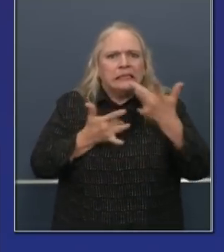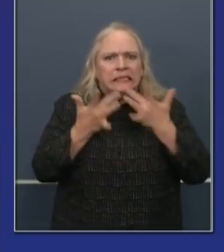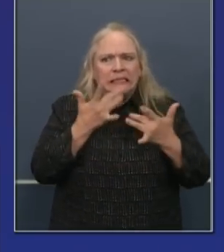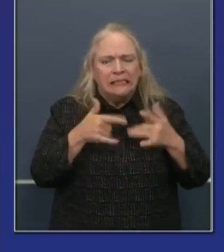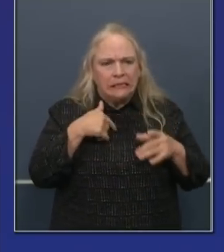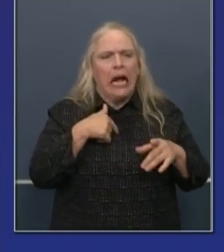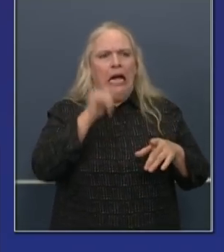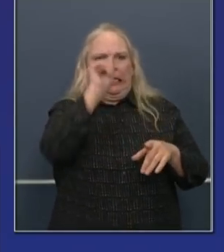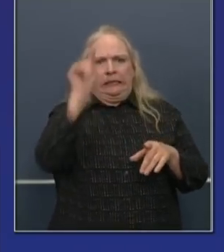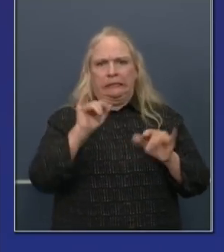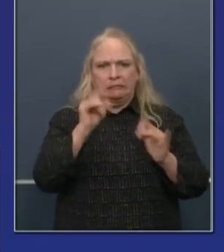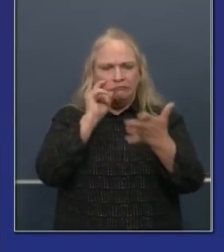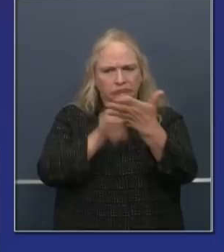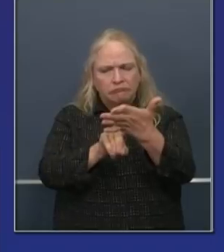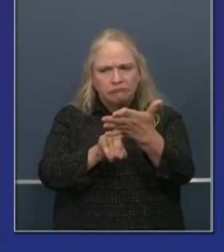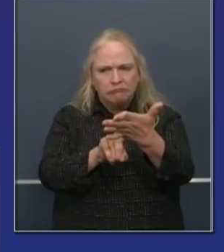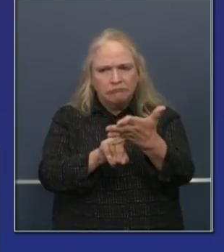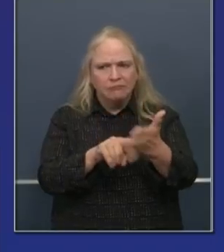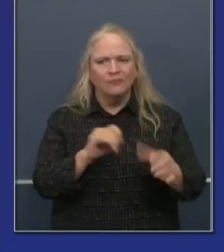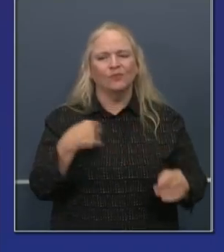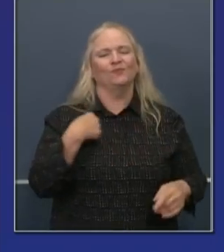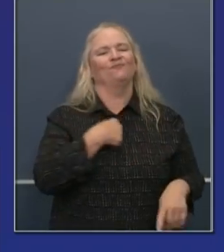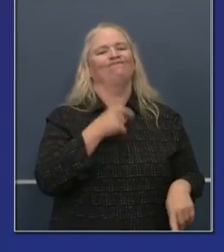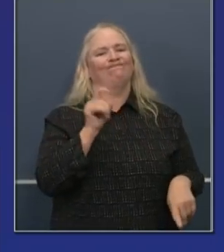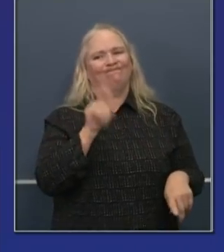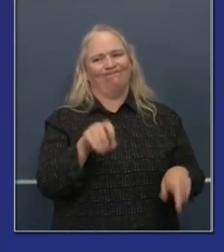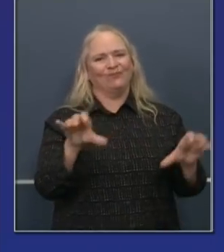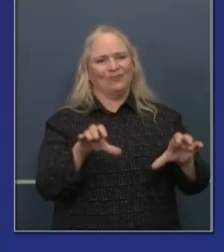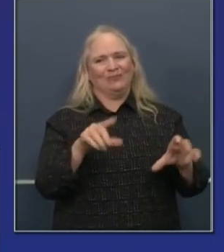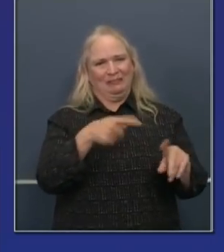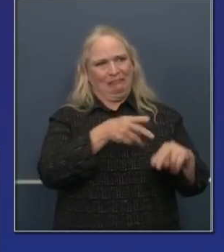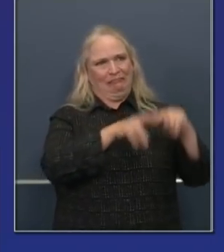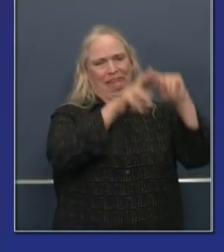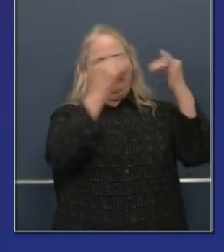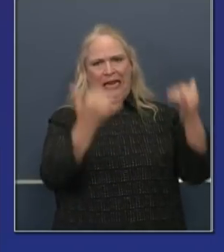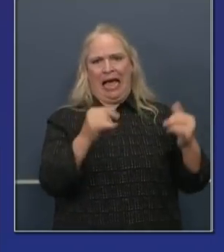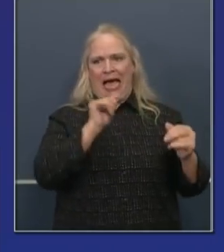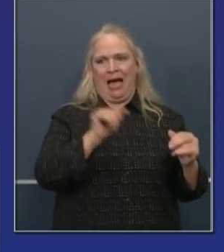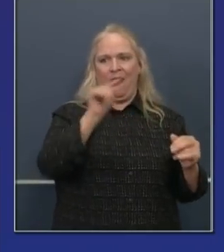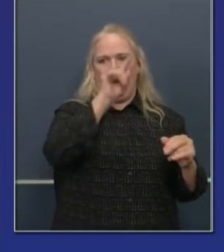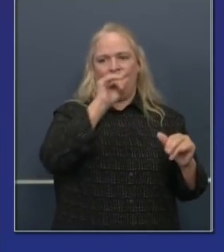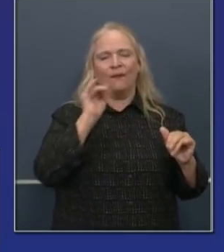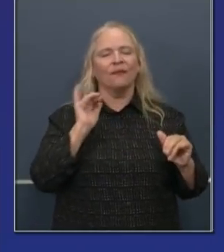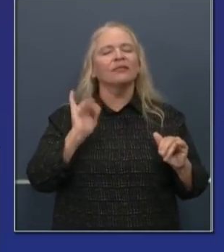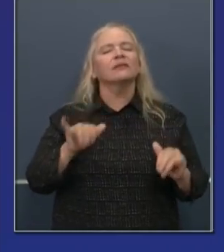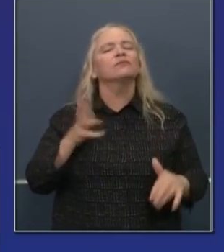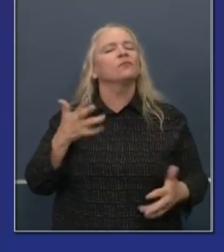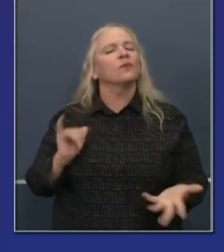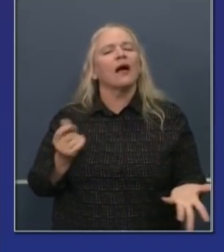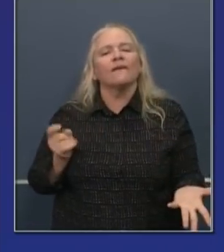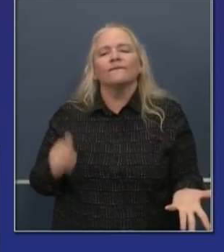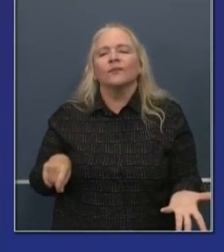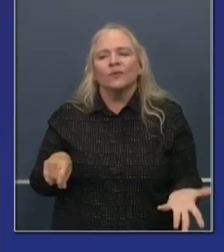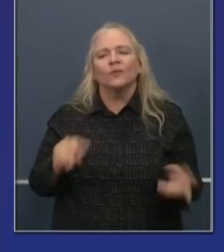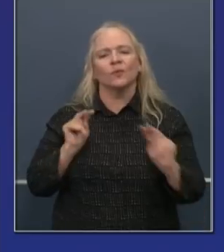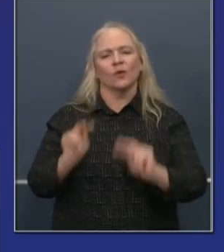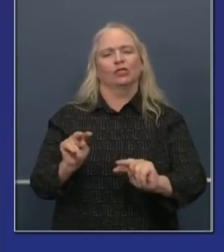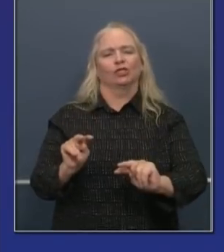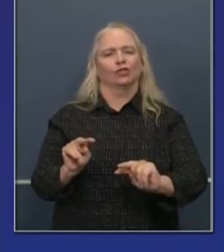LITTLE OF THE CONSTRAINT IN TERMS OF ICU BEDS AND ADDITIONAL INCREASE OF ICUS AND VENTILATORS, IT DRAWS OUR